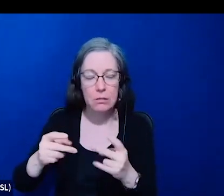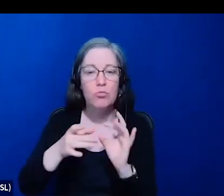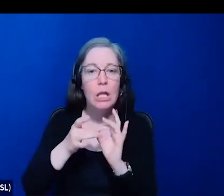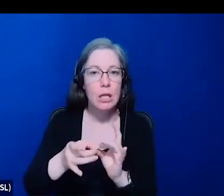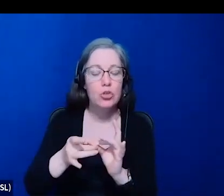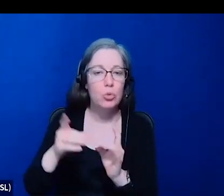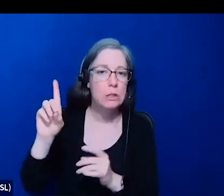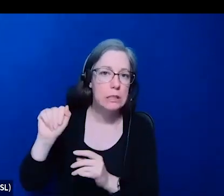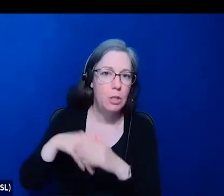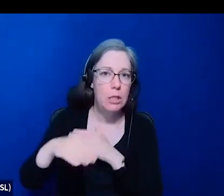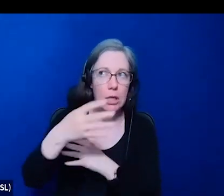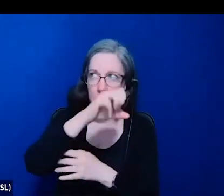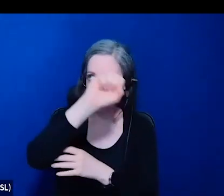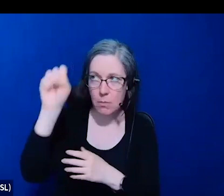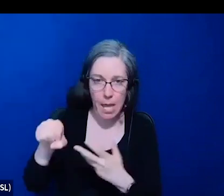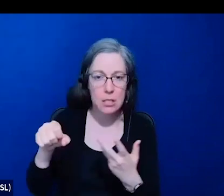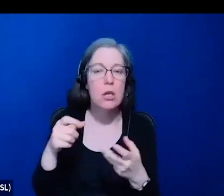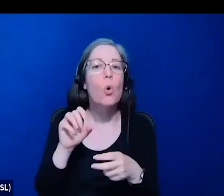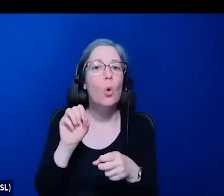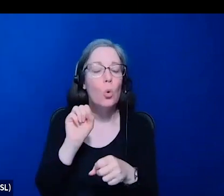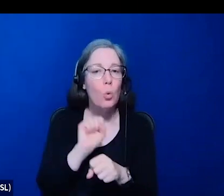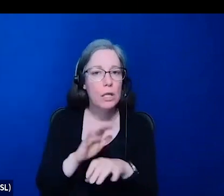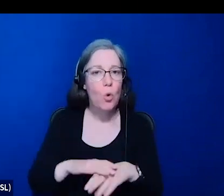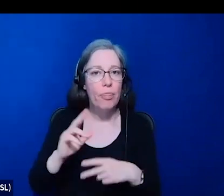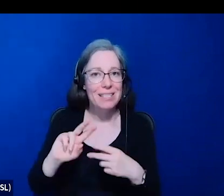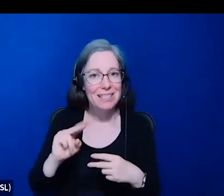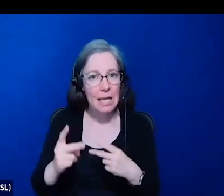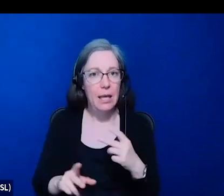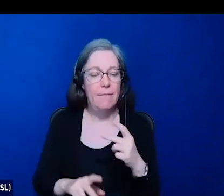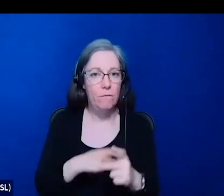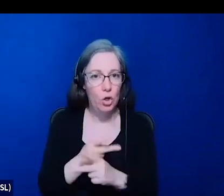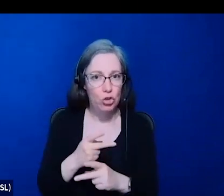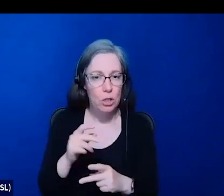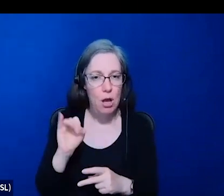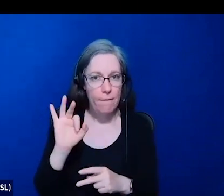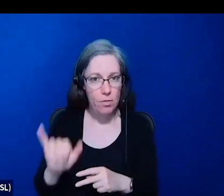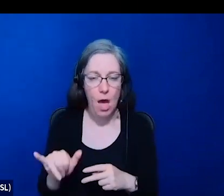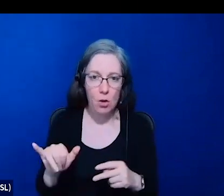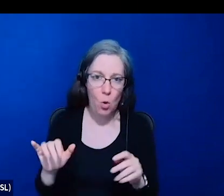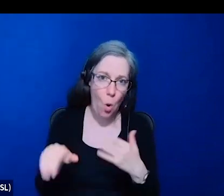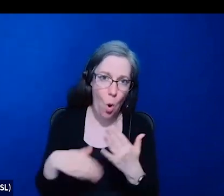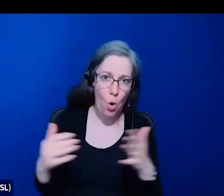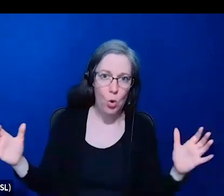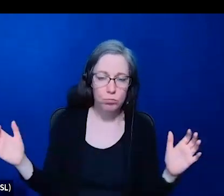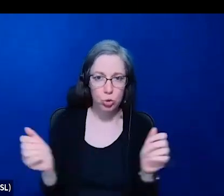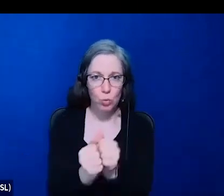We're working on version 2 of that so that we can be in the same room virtually or physically and share our updates.